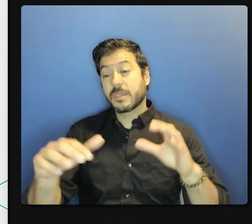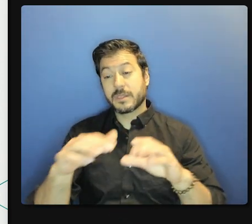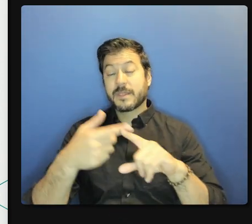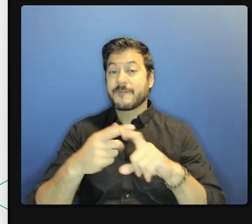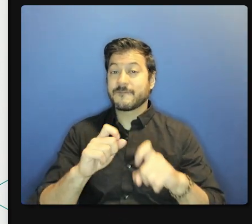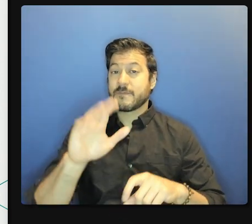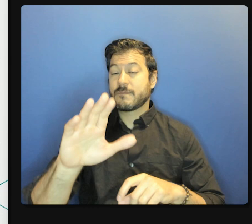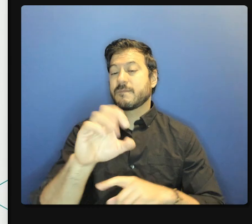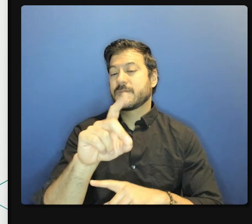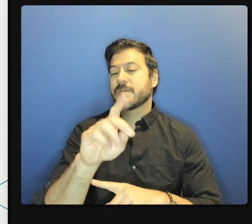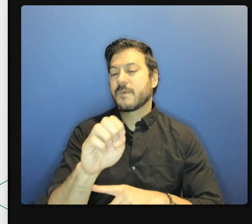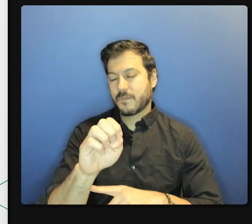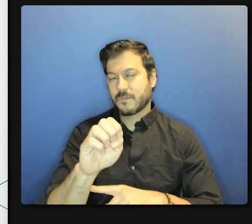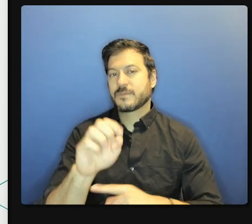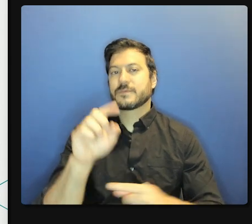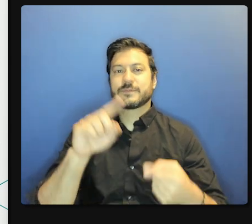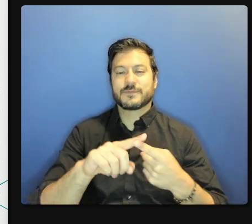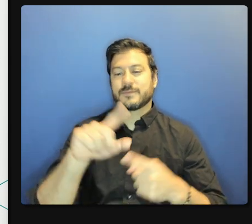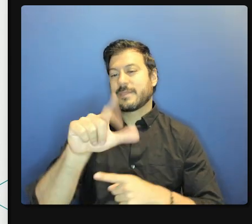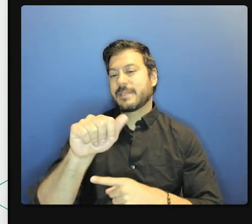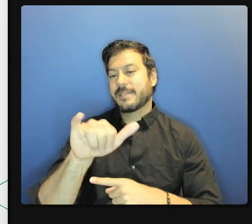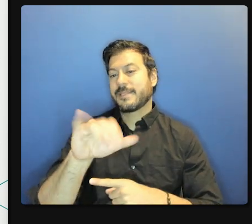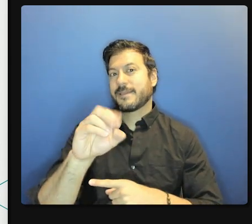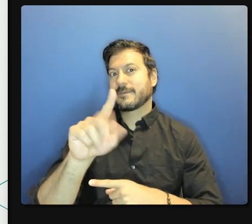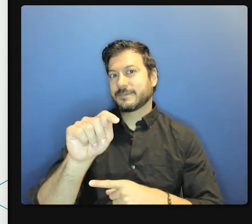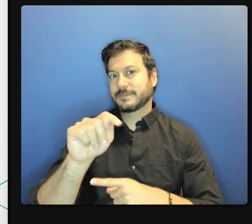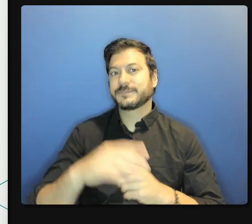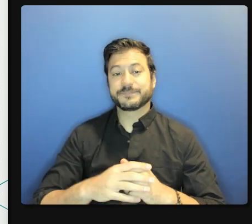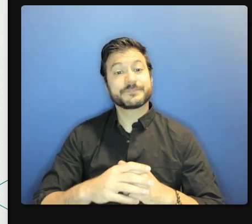all done from your code to the layout.